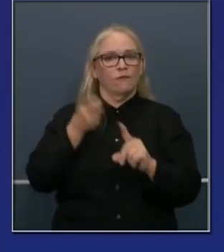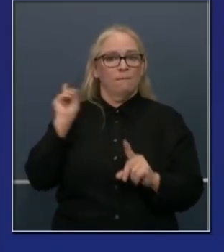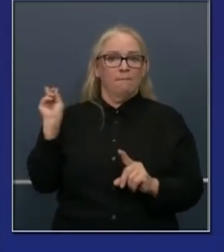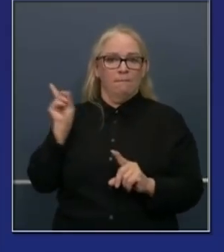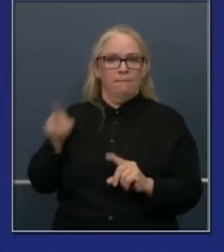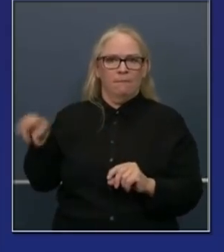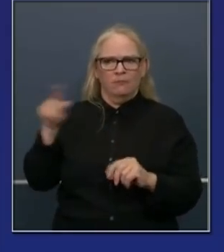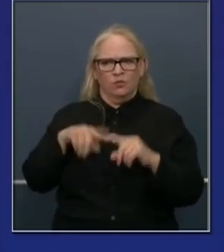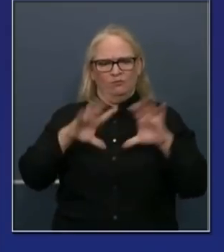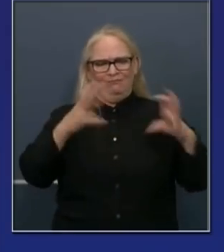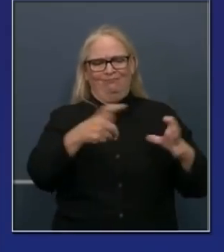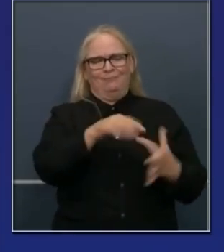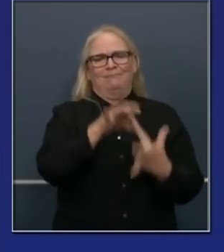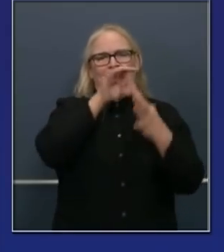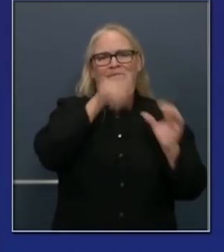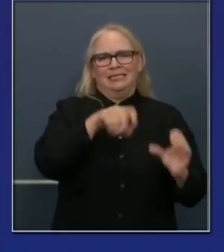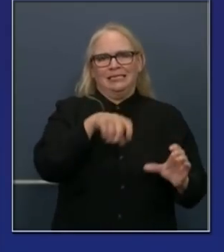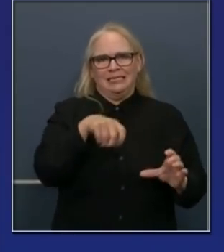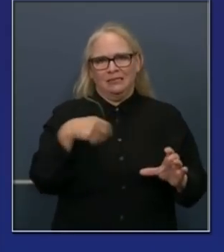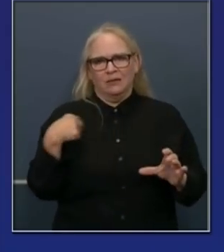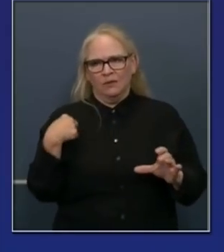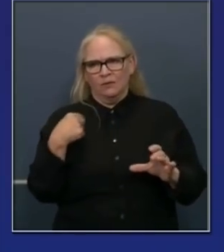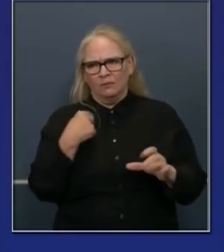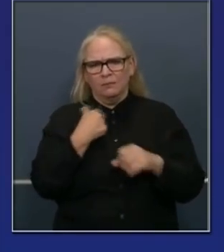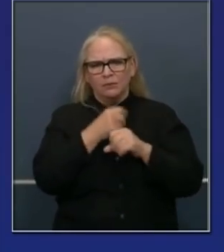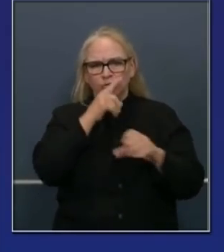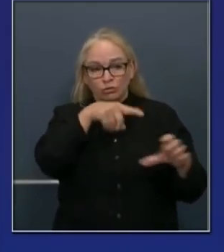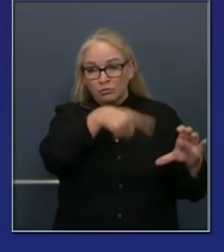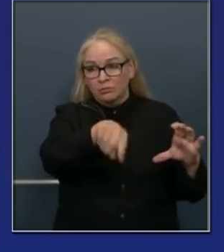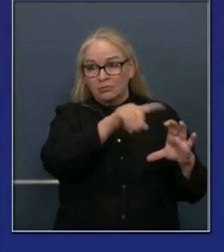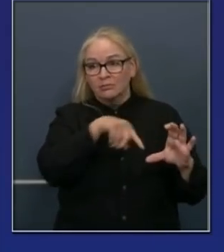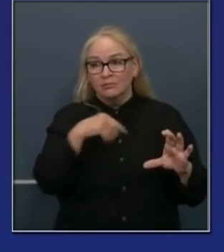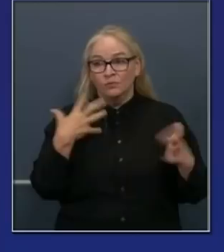OR WAS LAID RATHER WITH THE LEGISLATURE AND STRONG SUPPORT WE'VE RECEIVED FROM THE